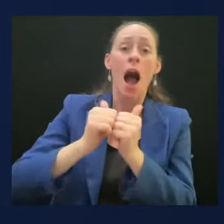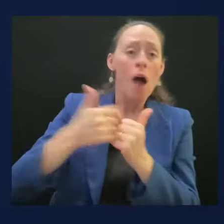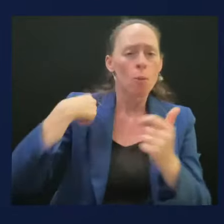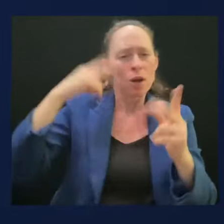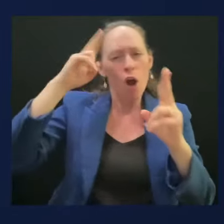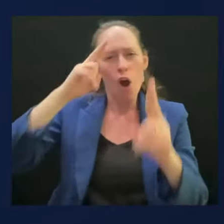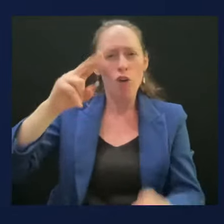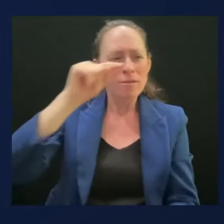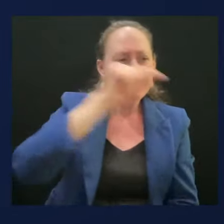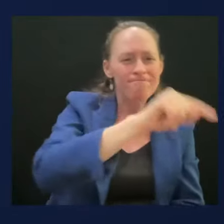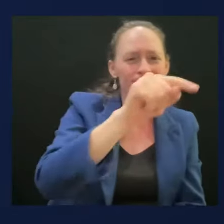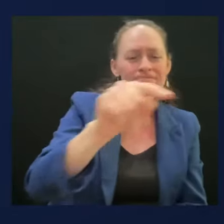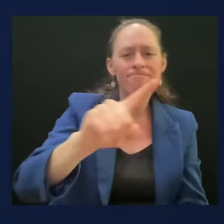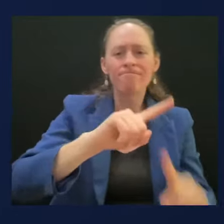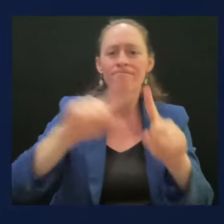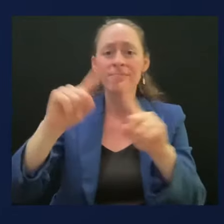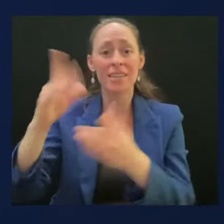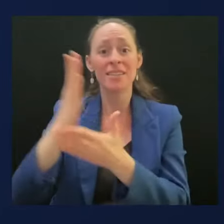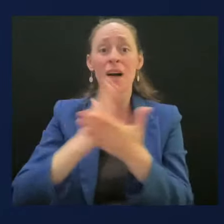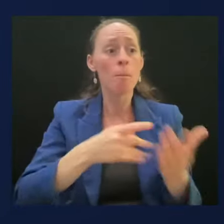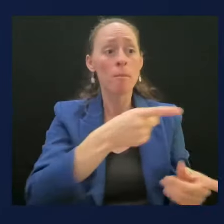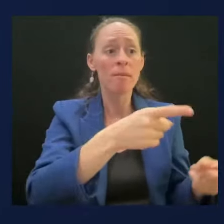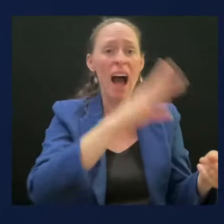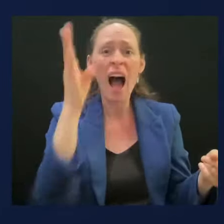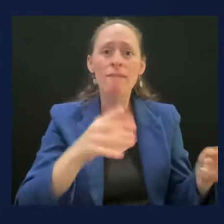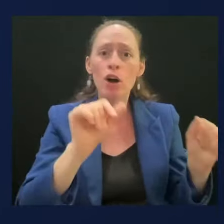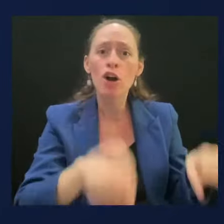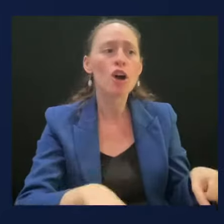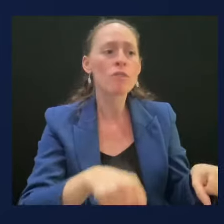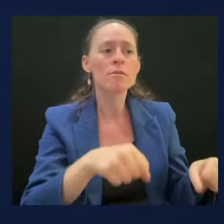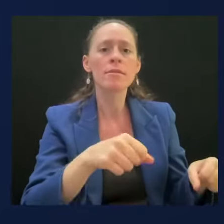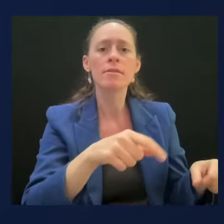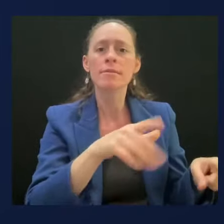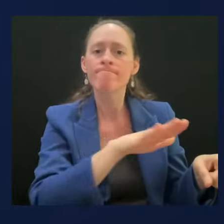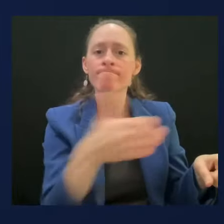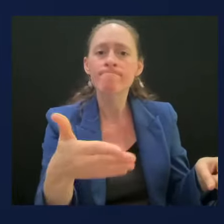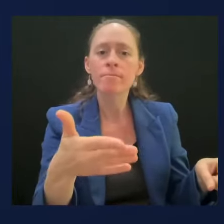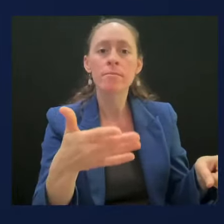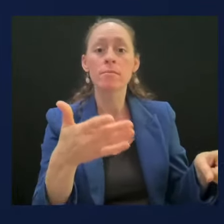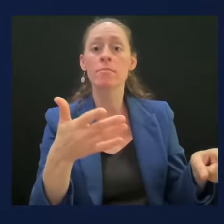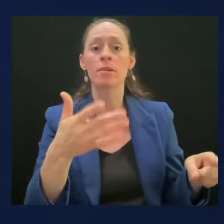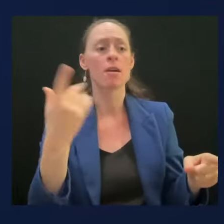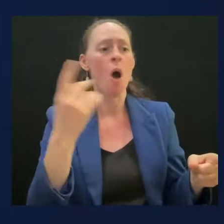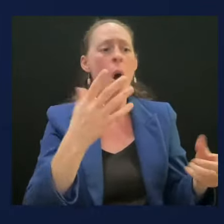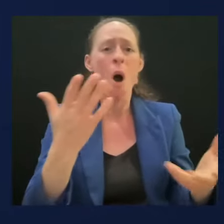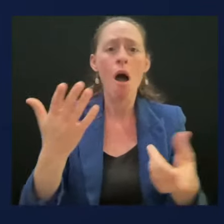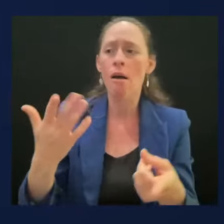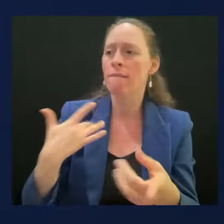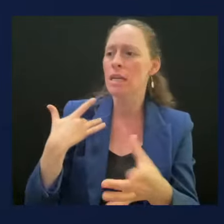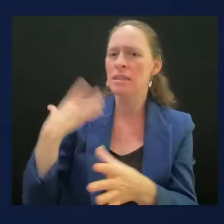But together, they represent the indomitable spirit of the American military. They're a permanent reminder that freedom